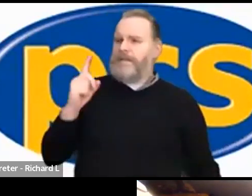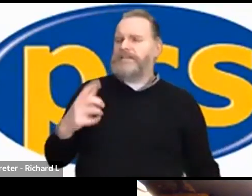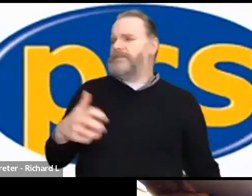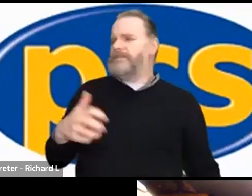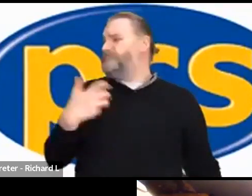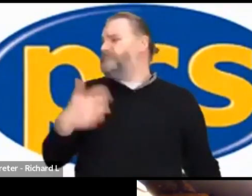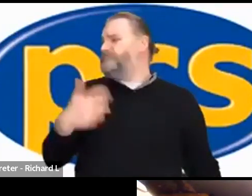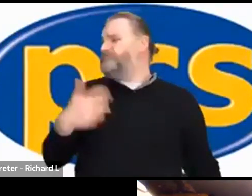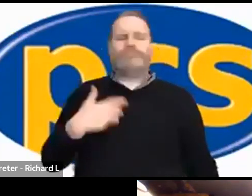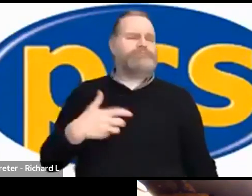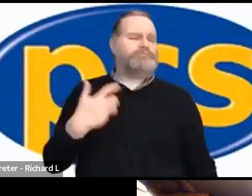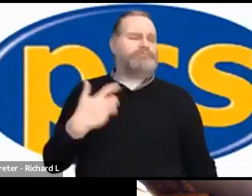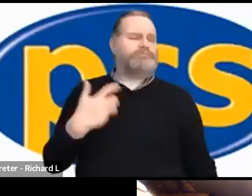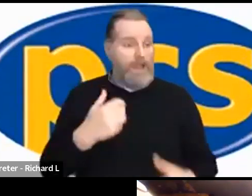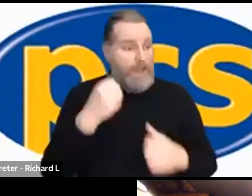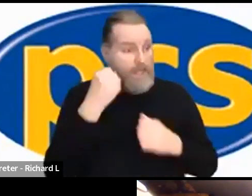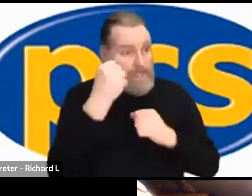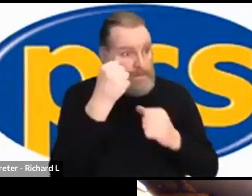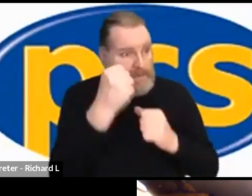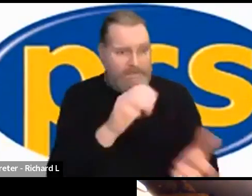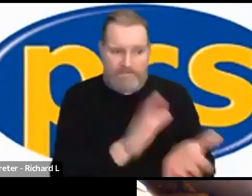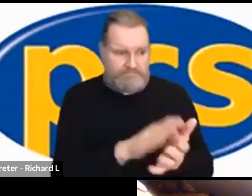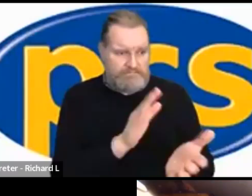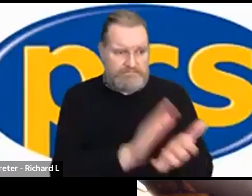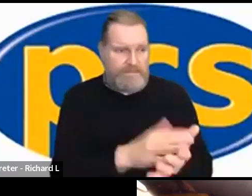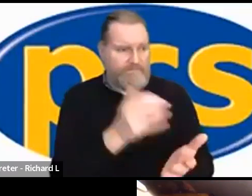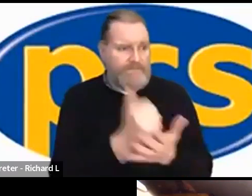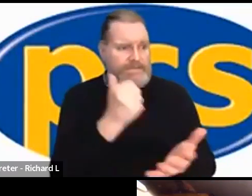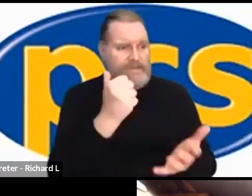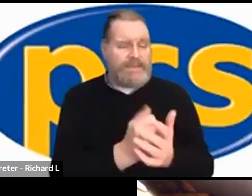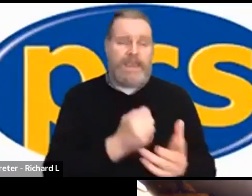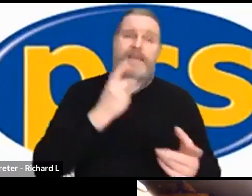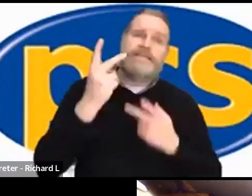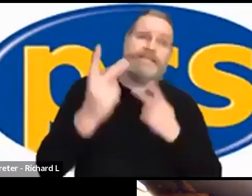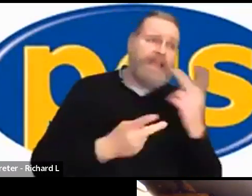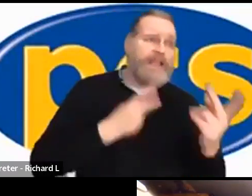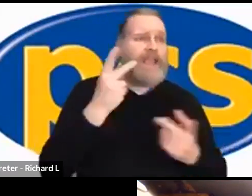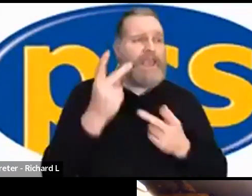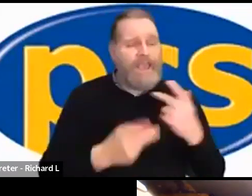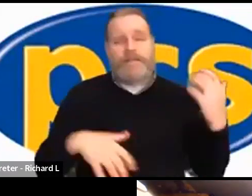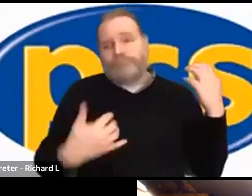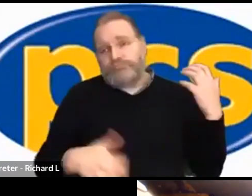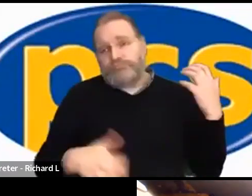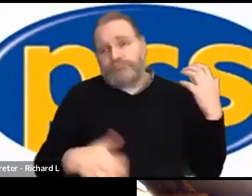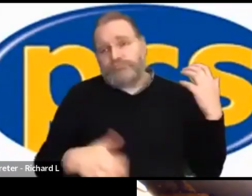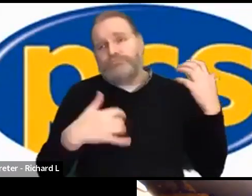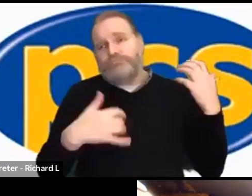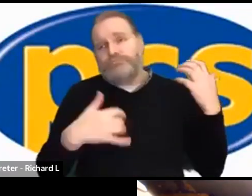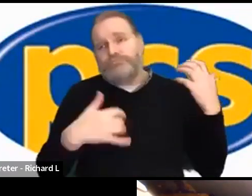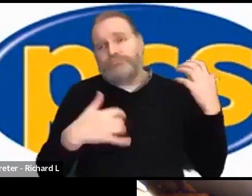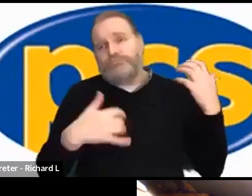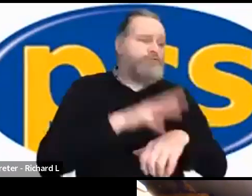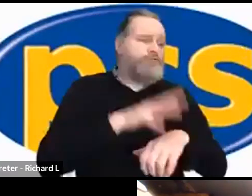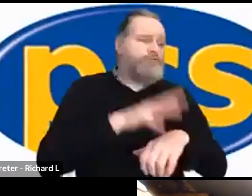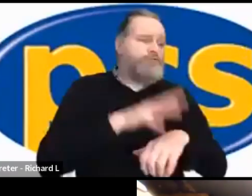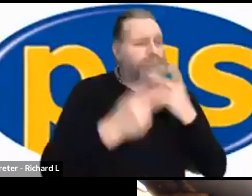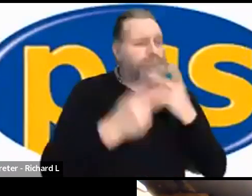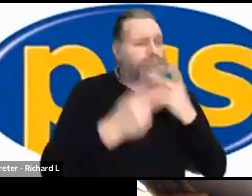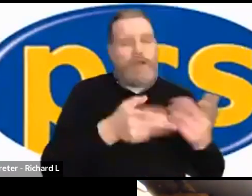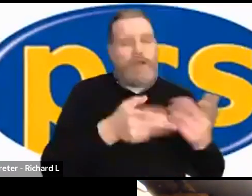doing the business, and the Dds. They pick. All the pickets have been found the Dvs. They picked. the pickets have been fantastic but I've seen people singing , playing , playing tunes, singing Christmas carols, reciting poetry